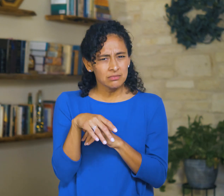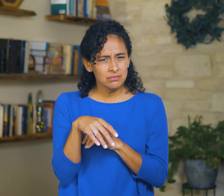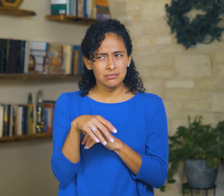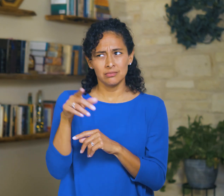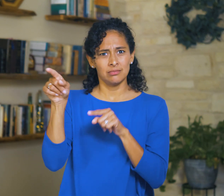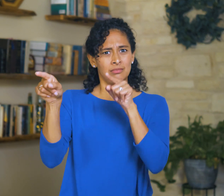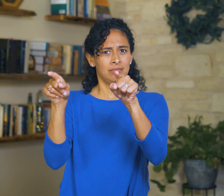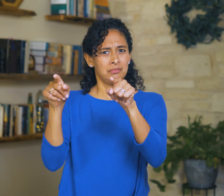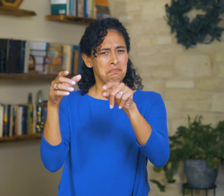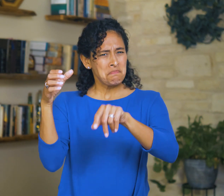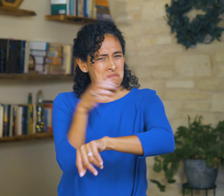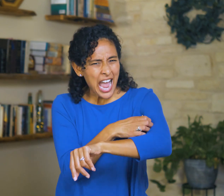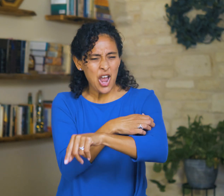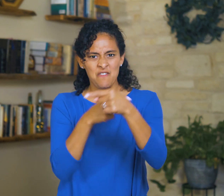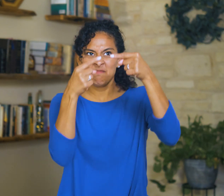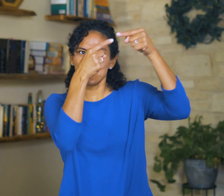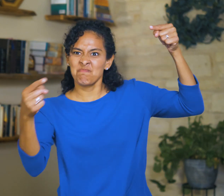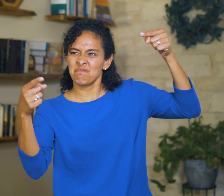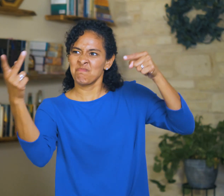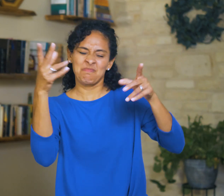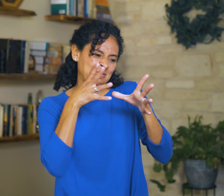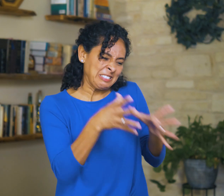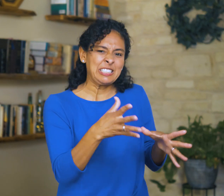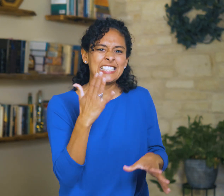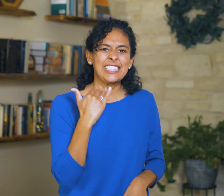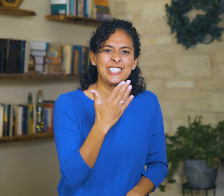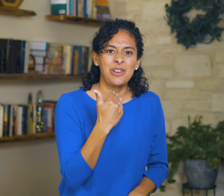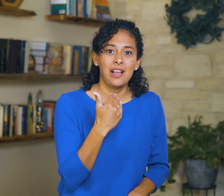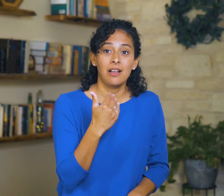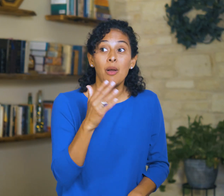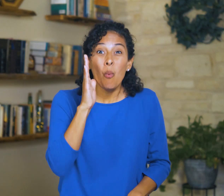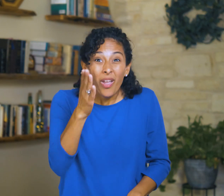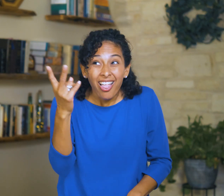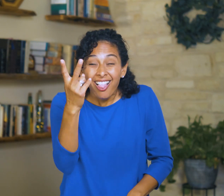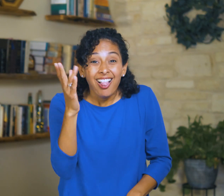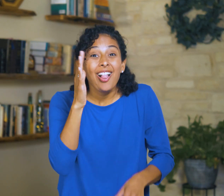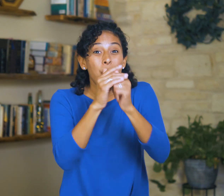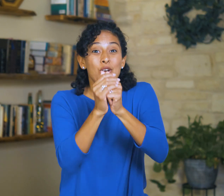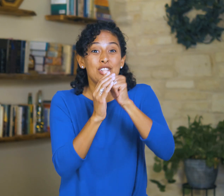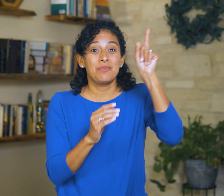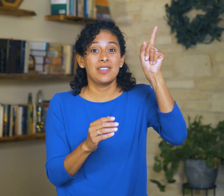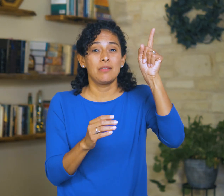Assyria and Egypt, two of the most powerful enemies of God’s people, will worship Him!